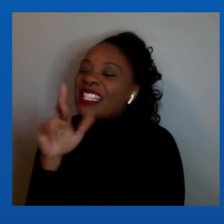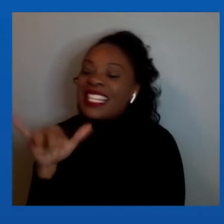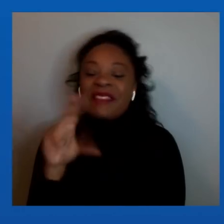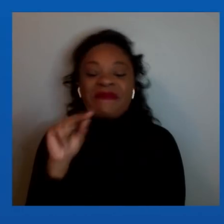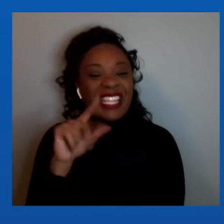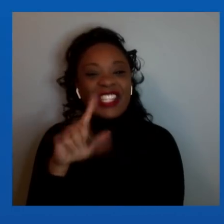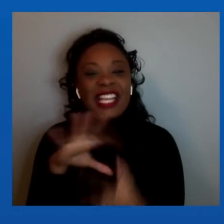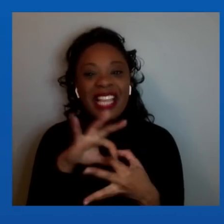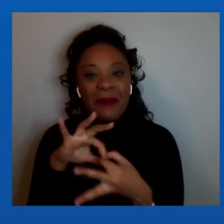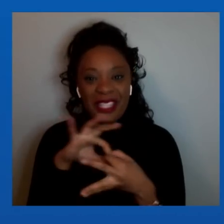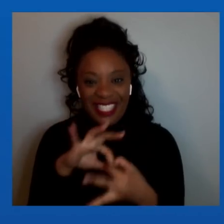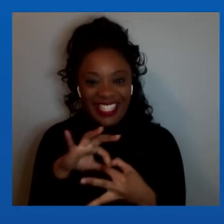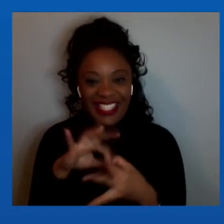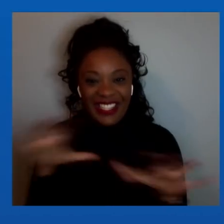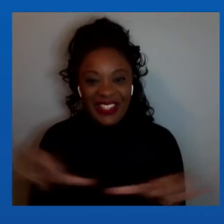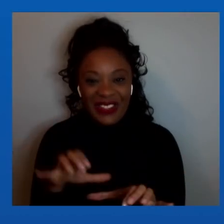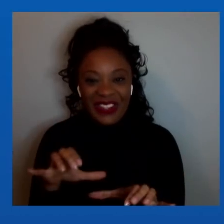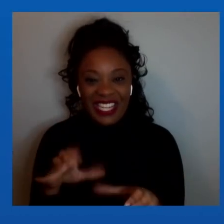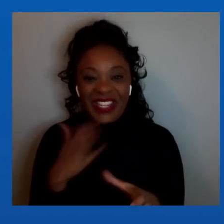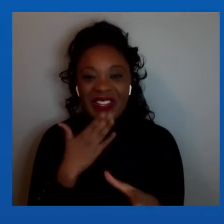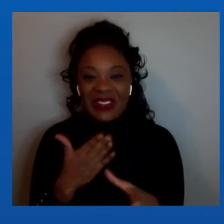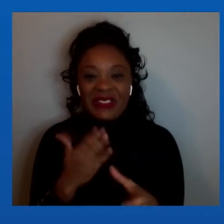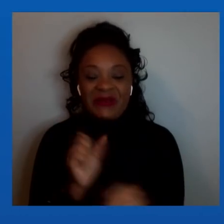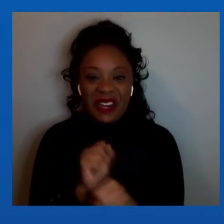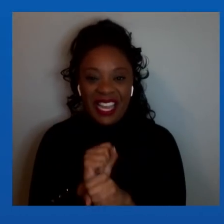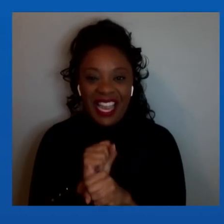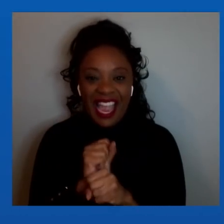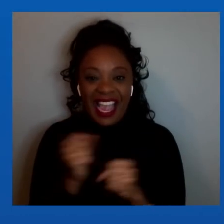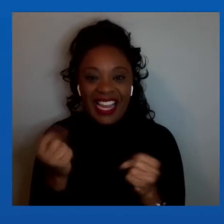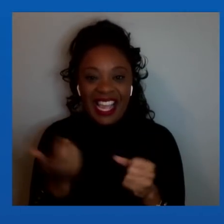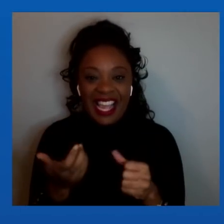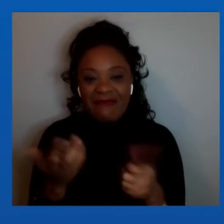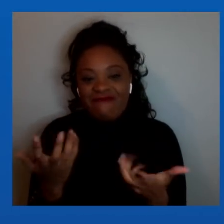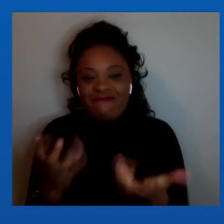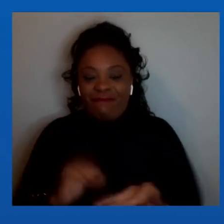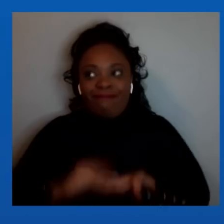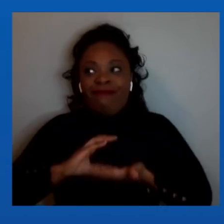to do very important work to lift people up with one of the -- the leaders in the world